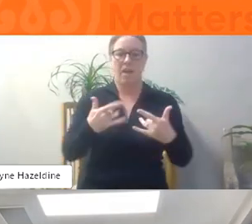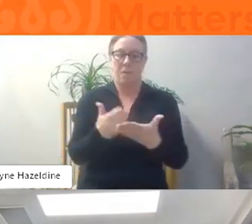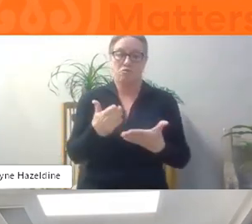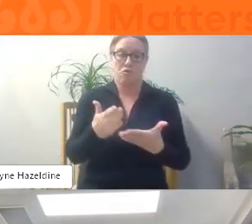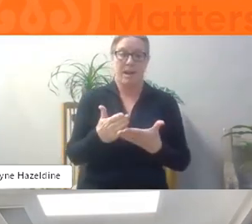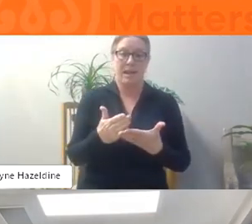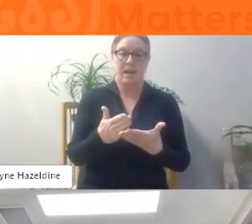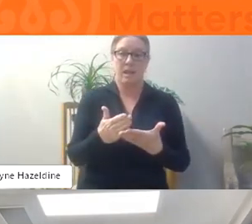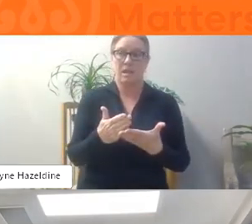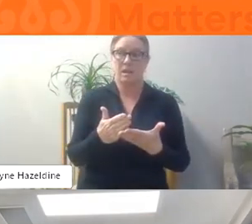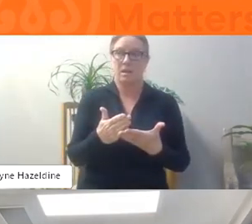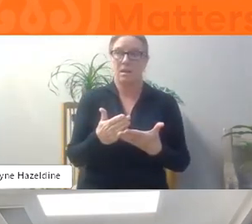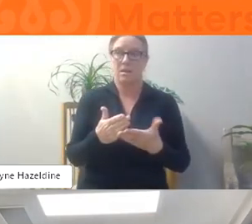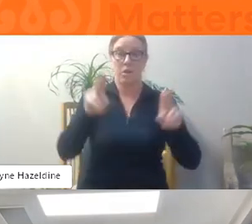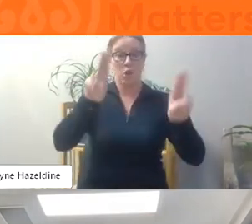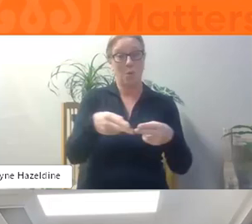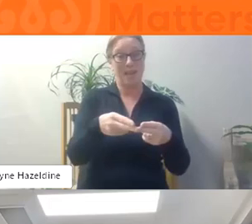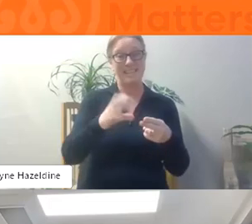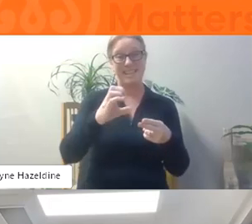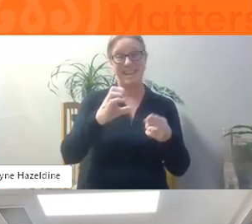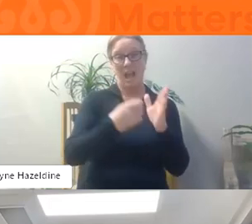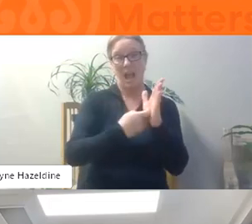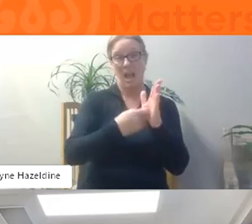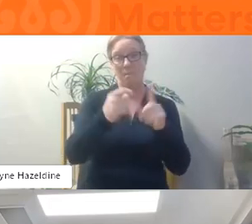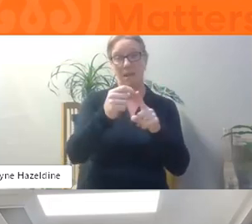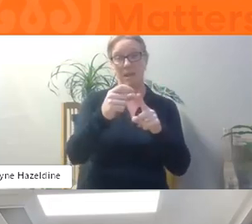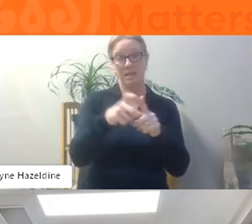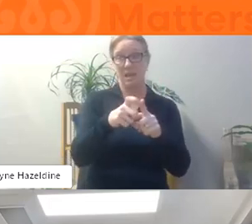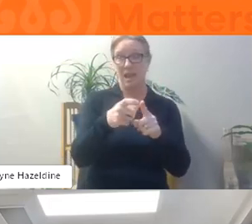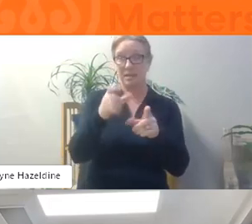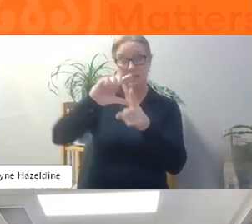up to the UNCRPD and disabled people have rights, and that goes straight